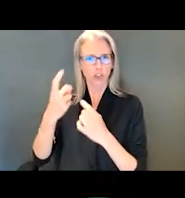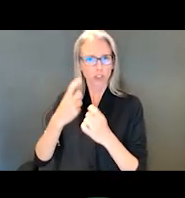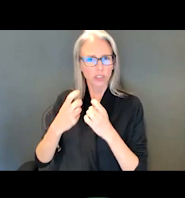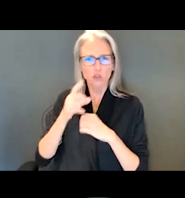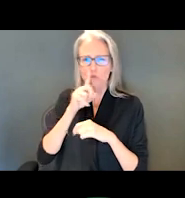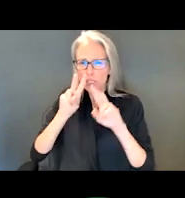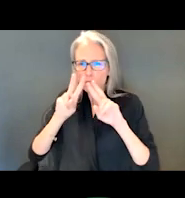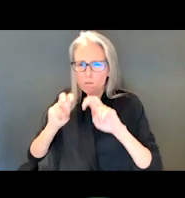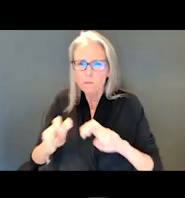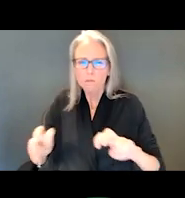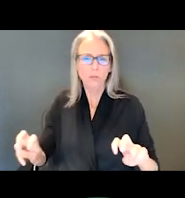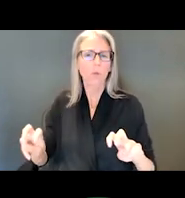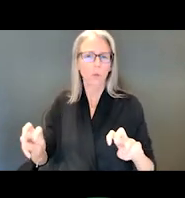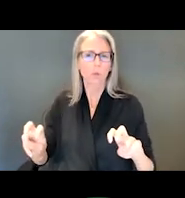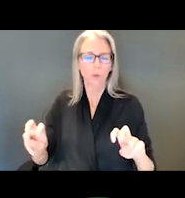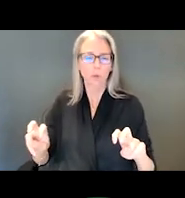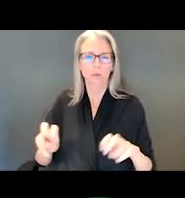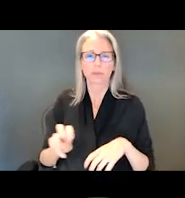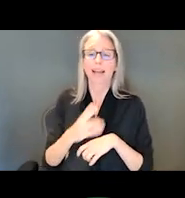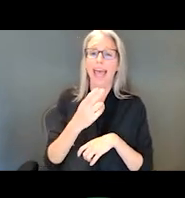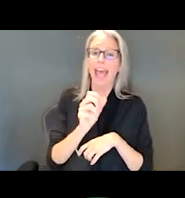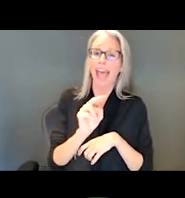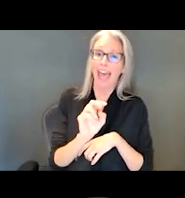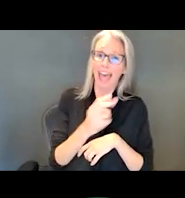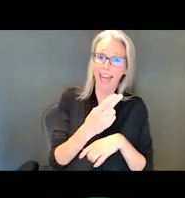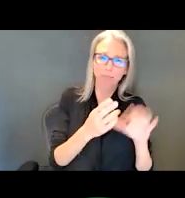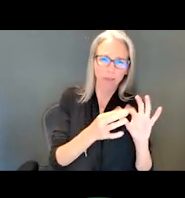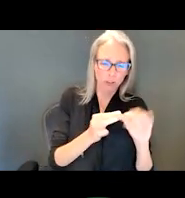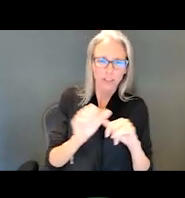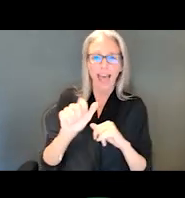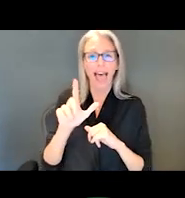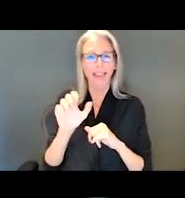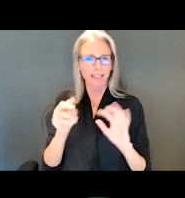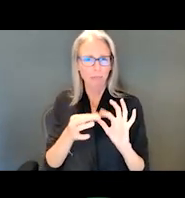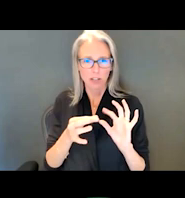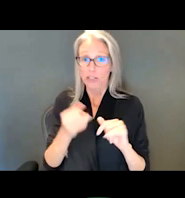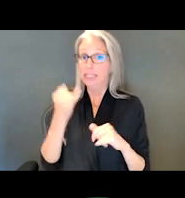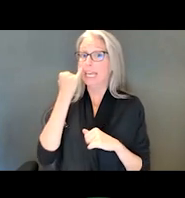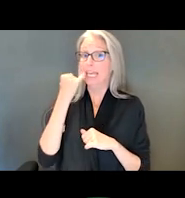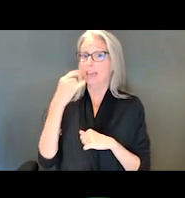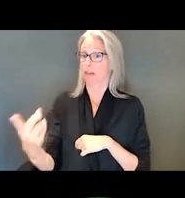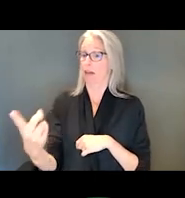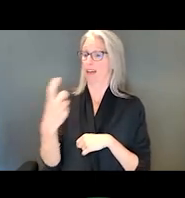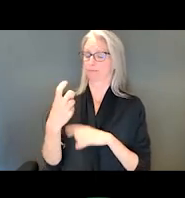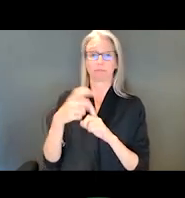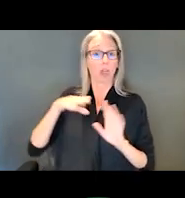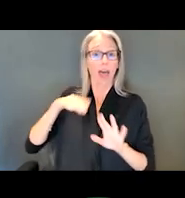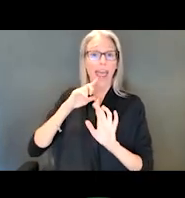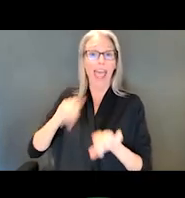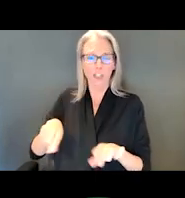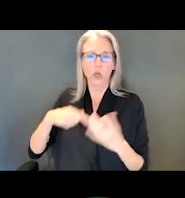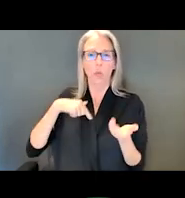Finally, I want to thank the organizing team. I'm so proud of our team. And so happy to